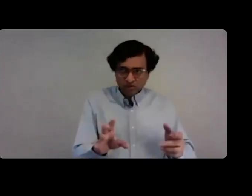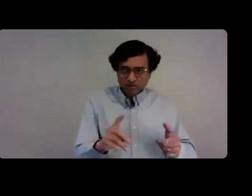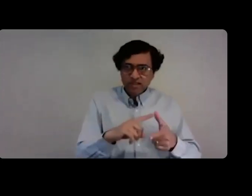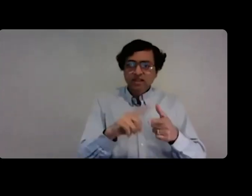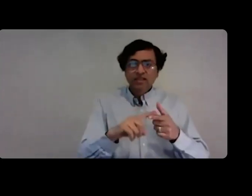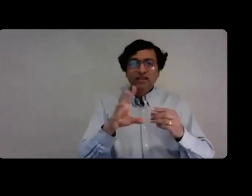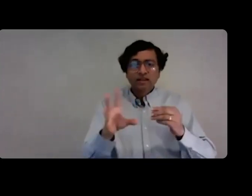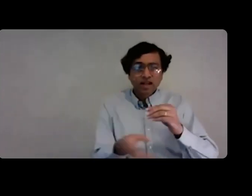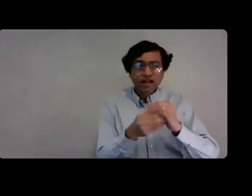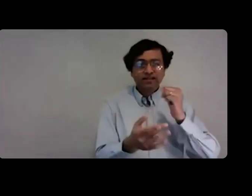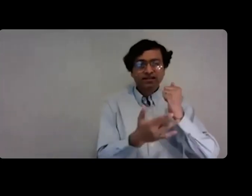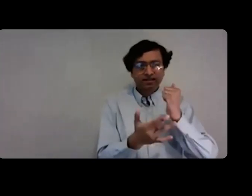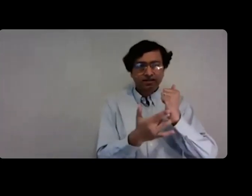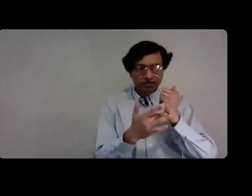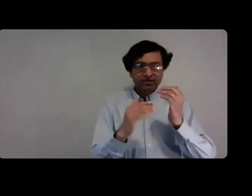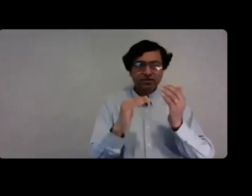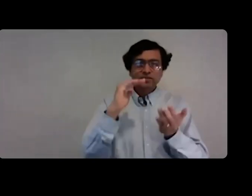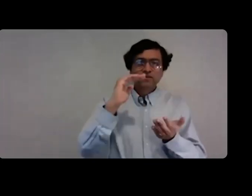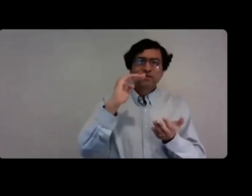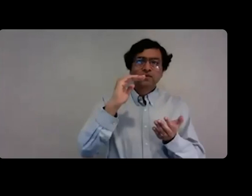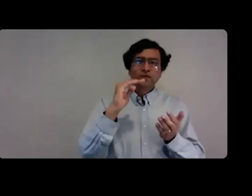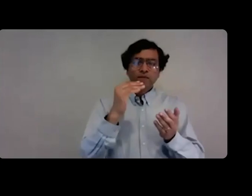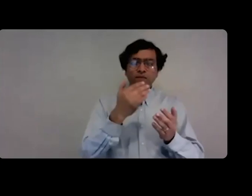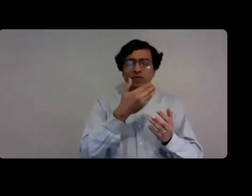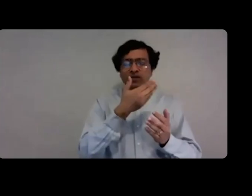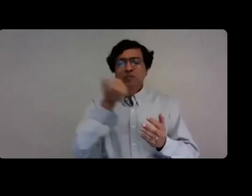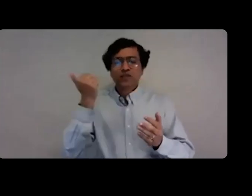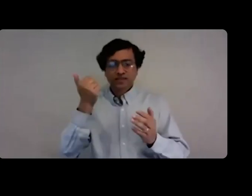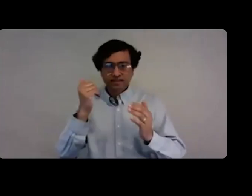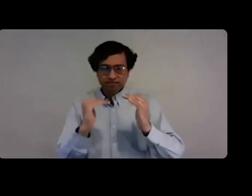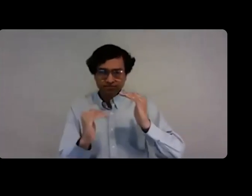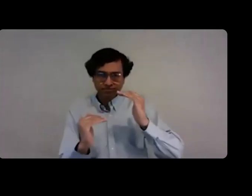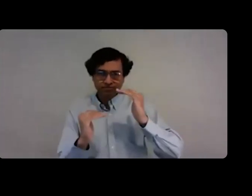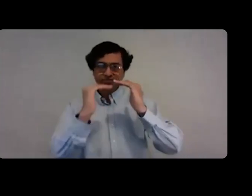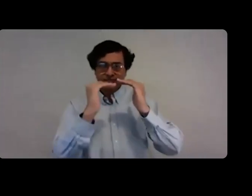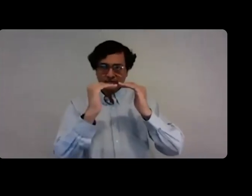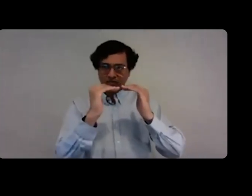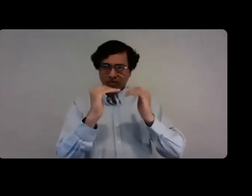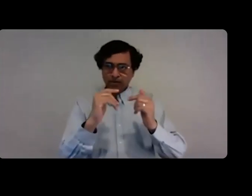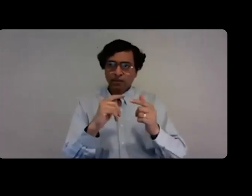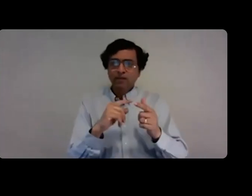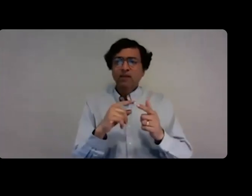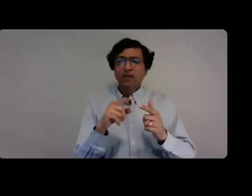We want to make sure that these best practices mitigate information loss and instead